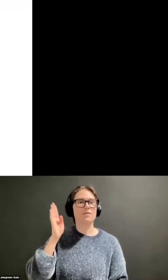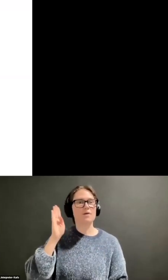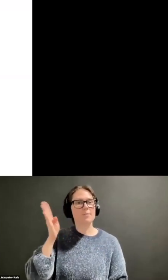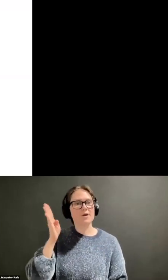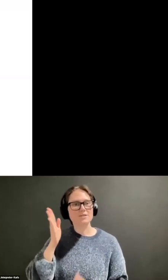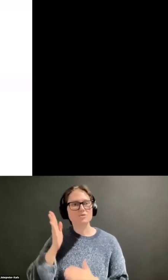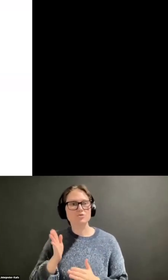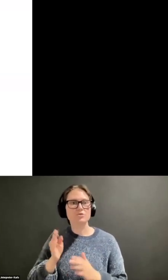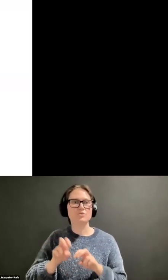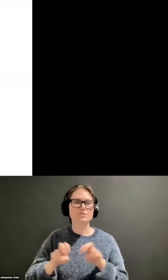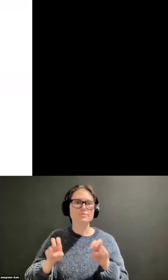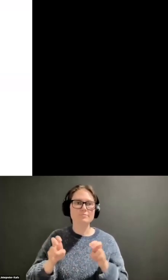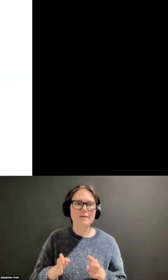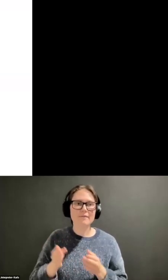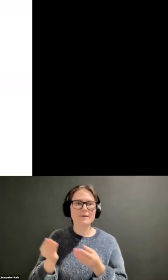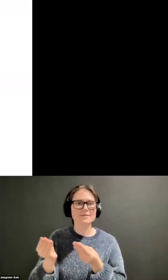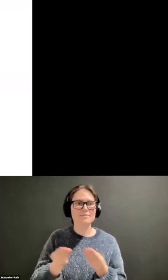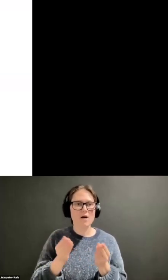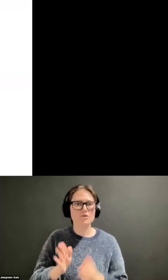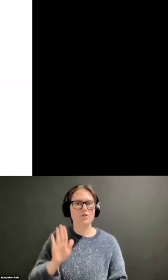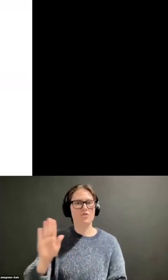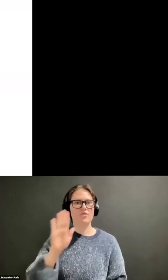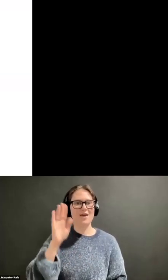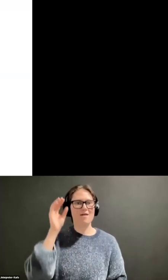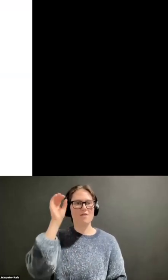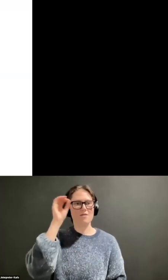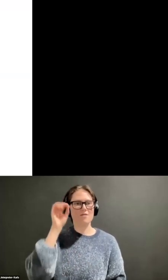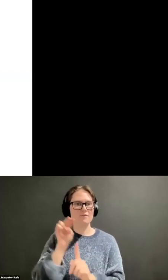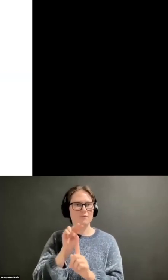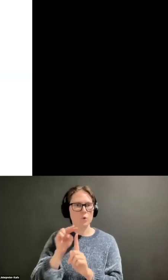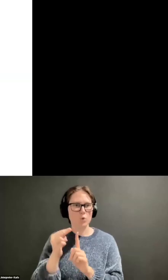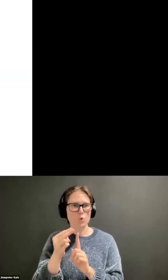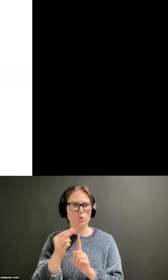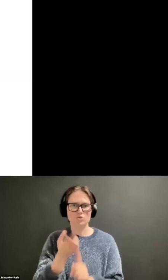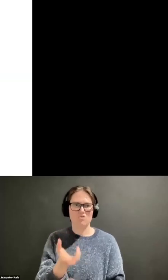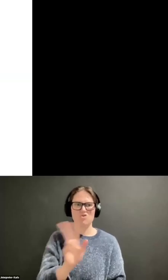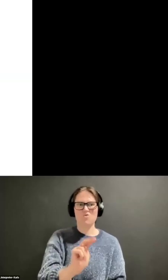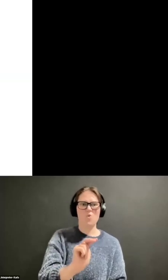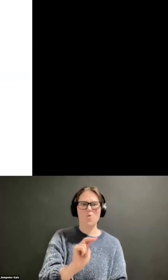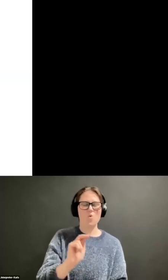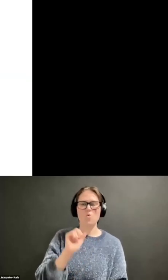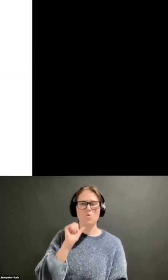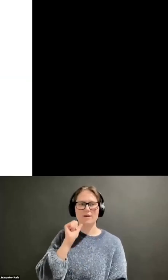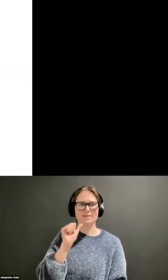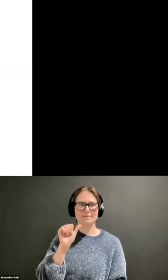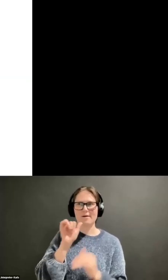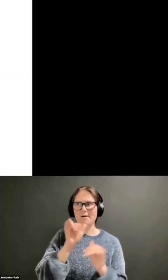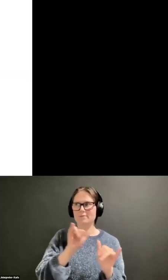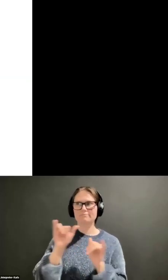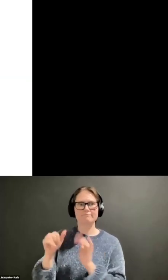are solely their own views and not necessarily a reflection of our funders' view. Next slide.